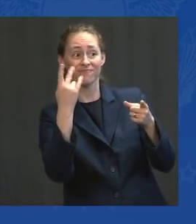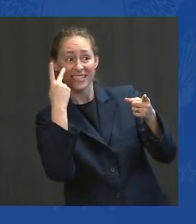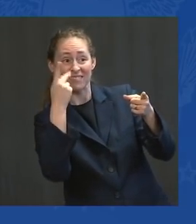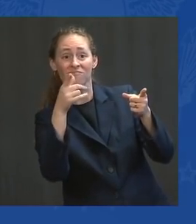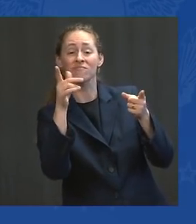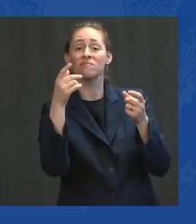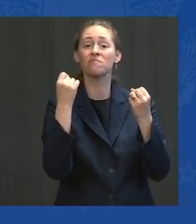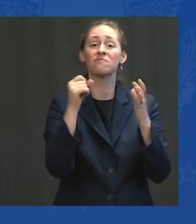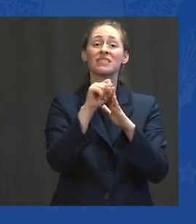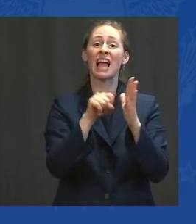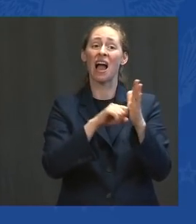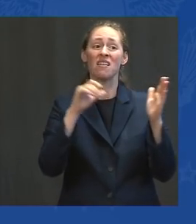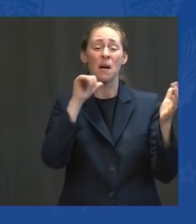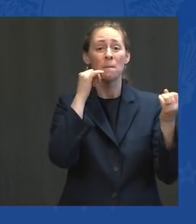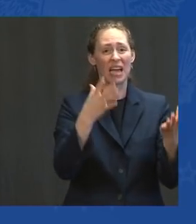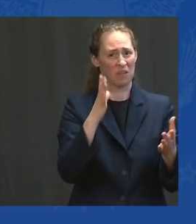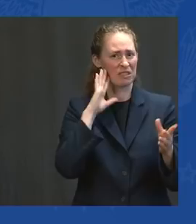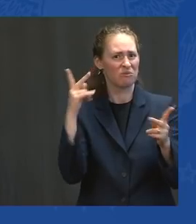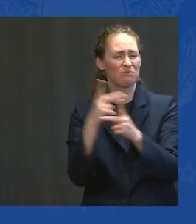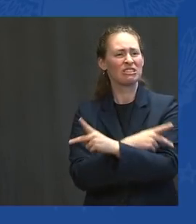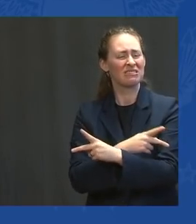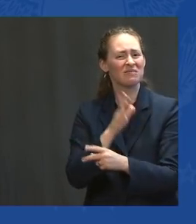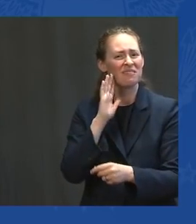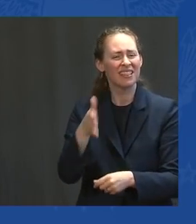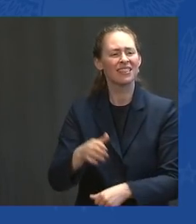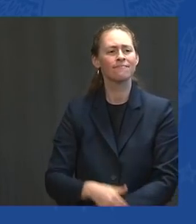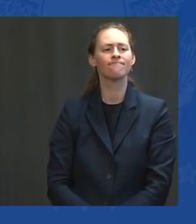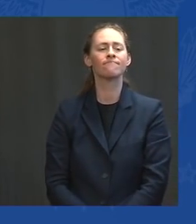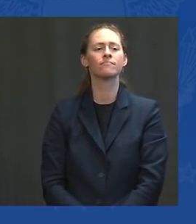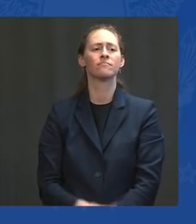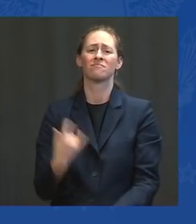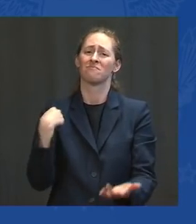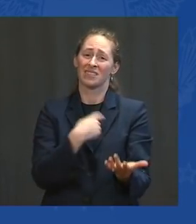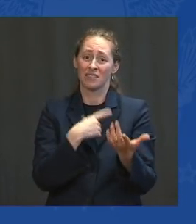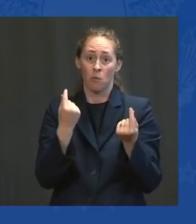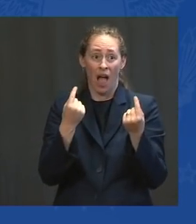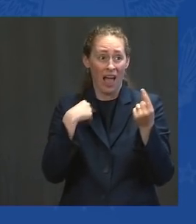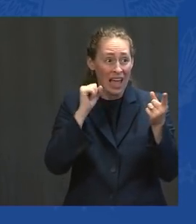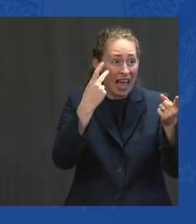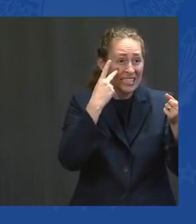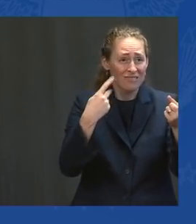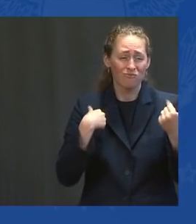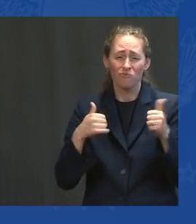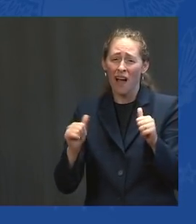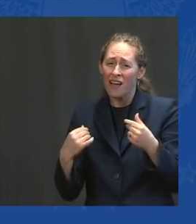is doing everything it can to lead a whole-of-government response at the federal, state,